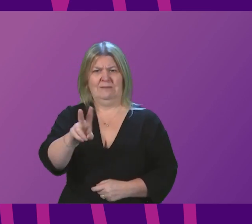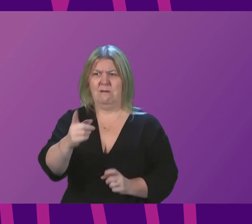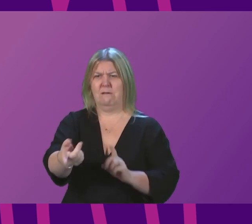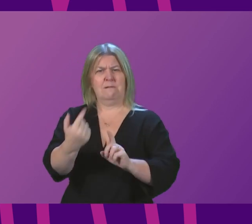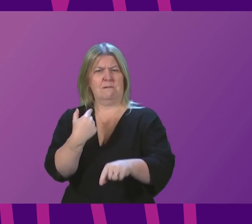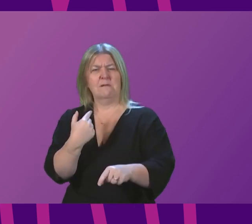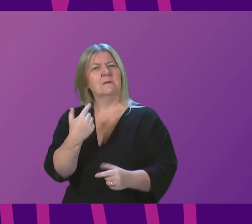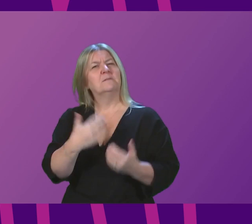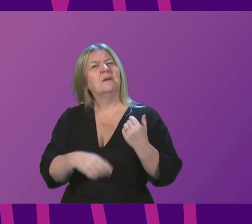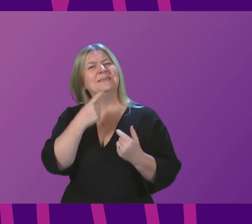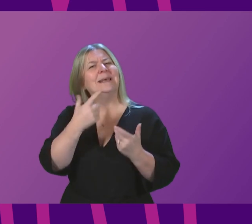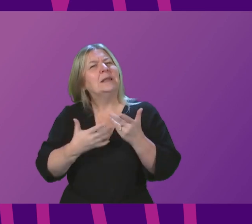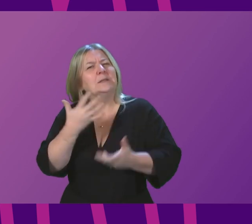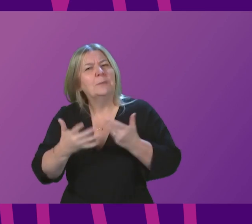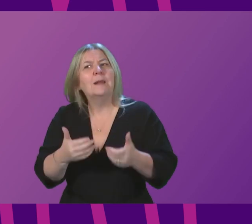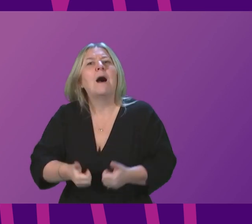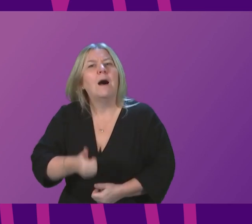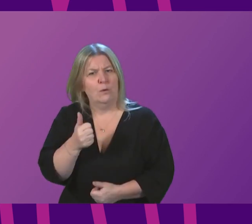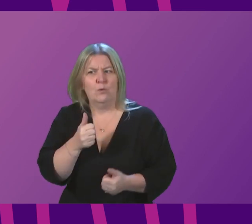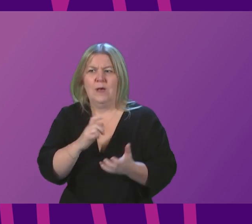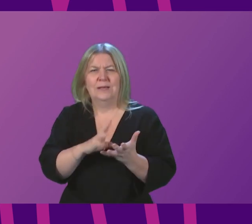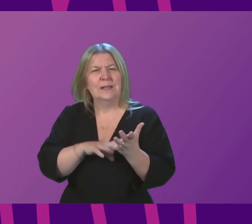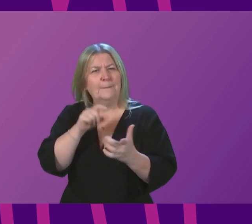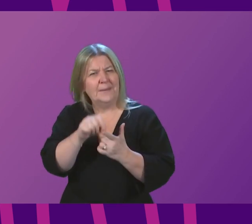as to how the Scottish National Party’s current moratorium on exploring new nuclear